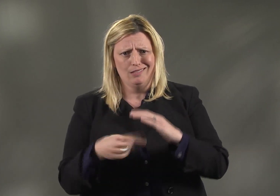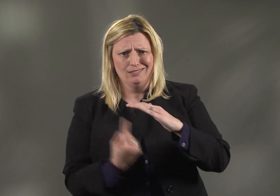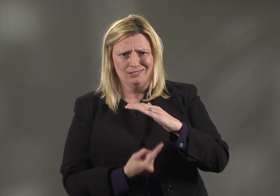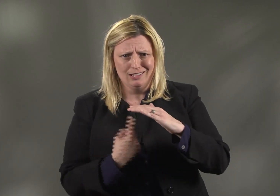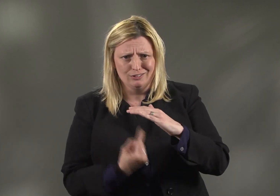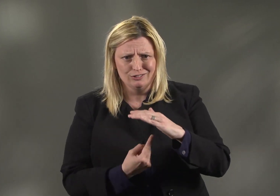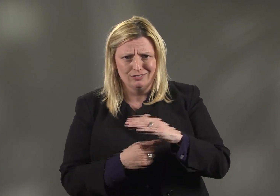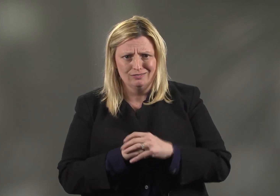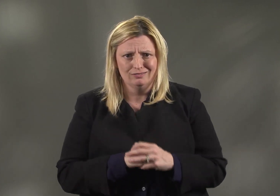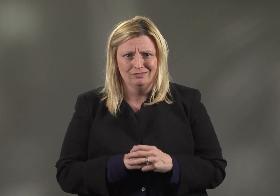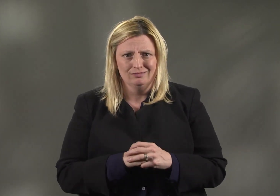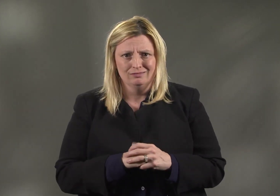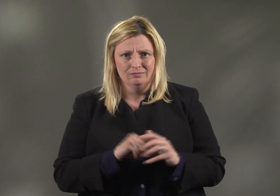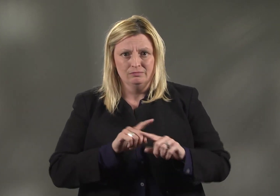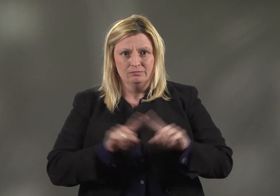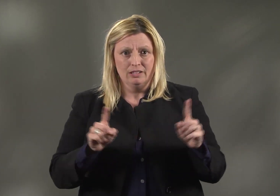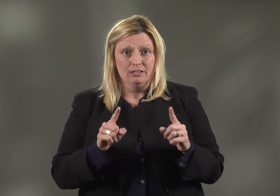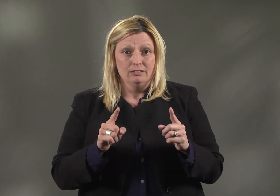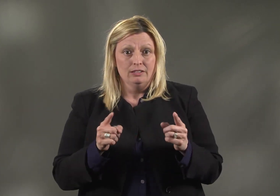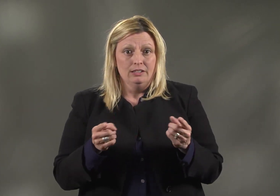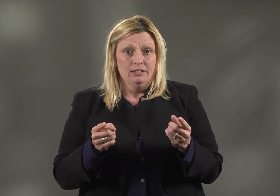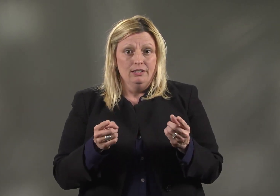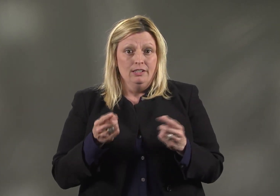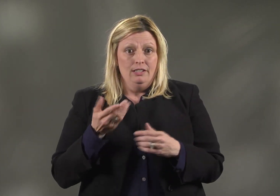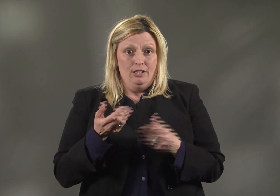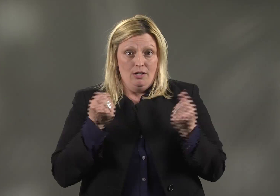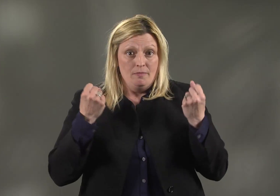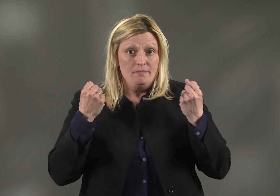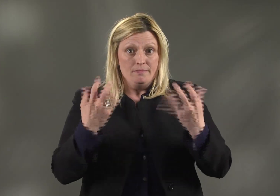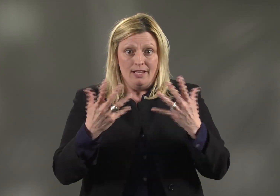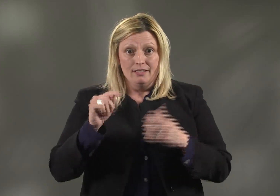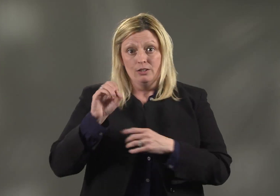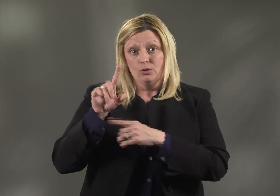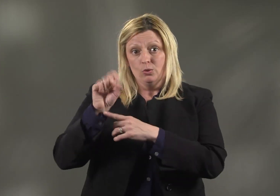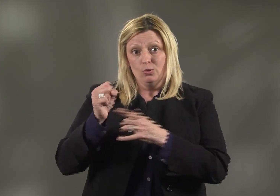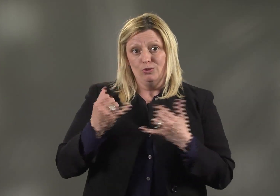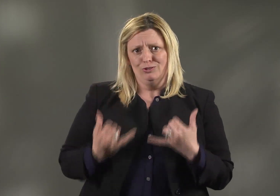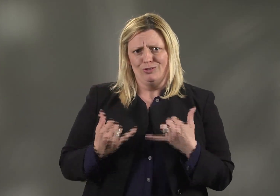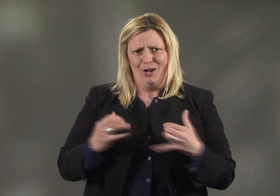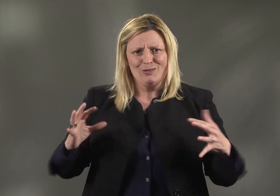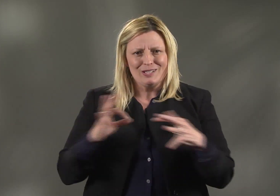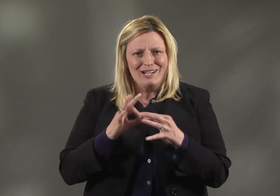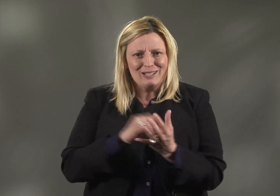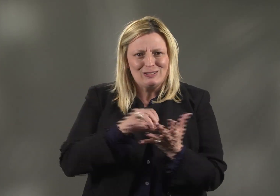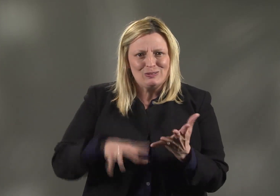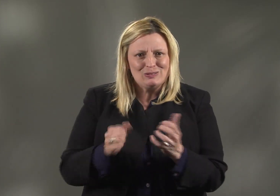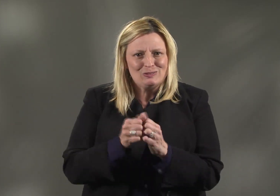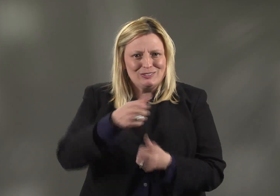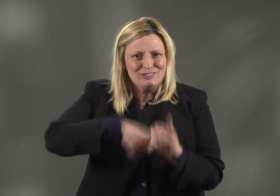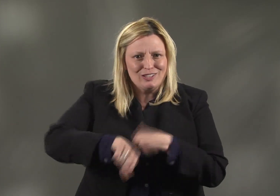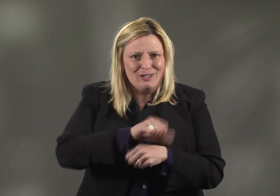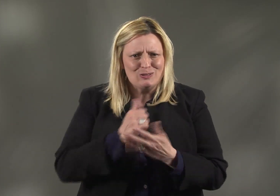can create isolation, but there are many tools to connect students with each other